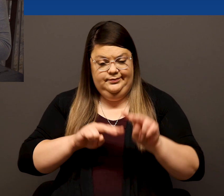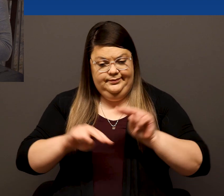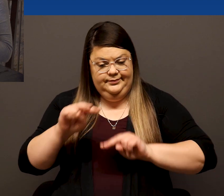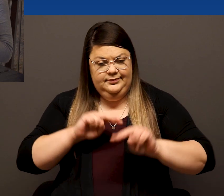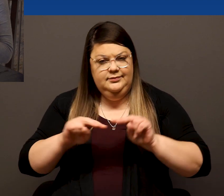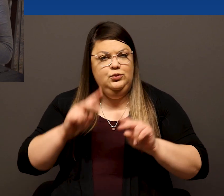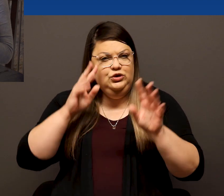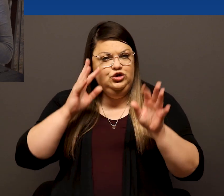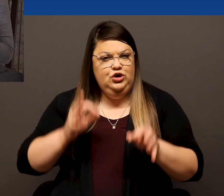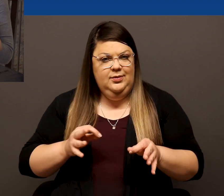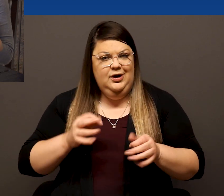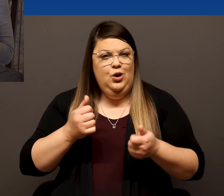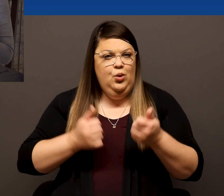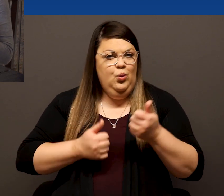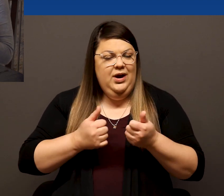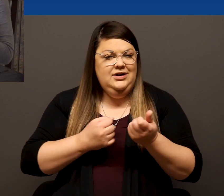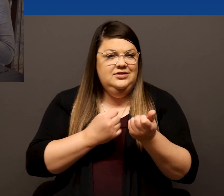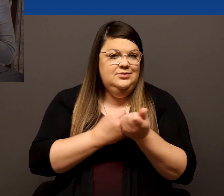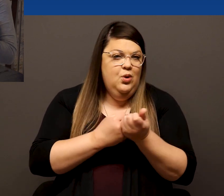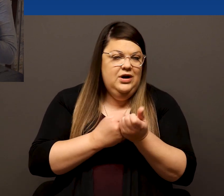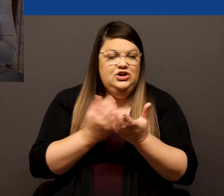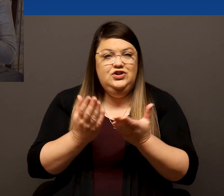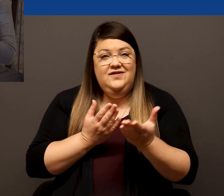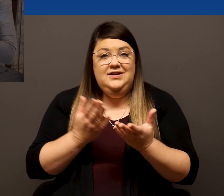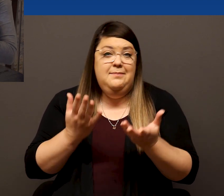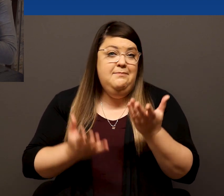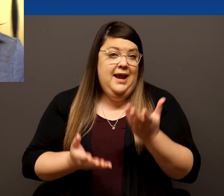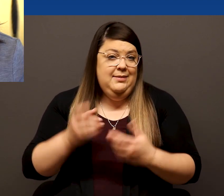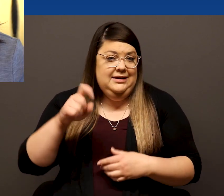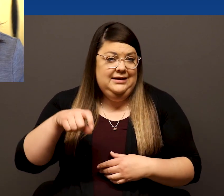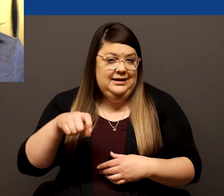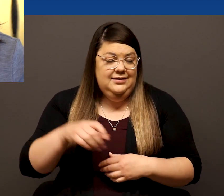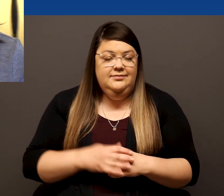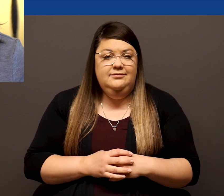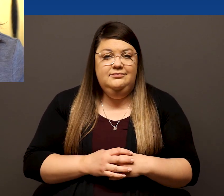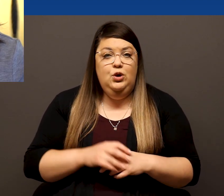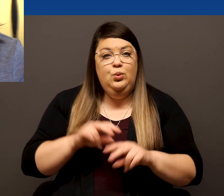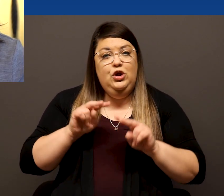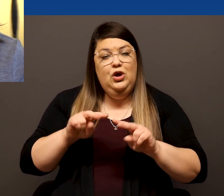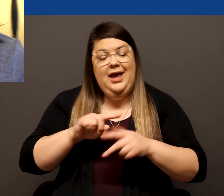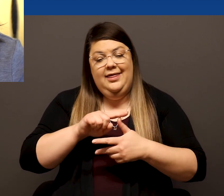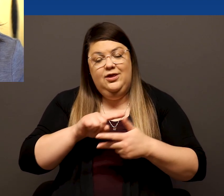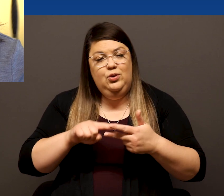we will determine what supports and services he may need. We look at three different areas.